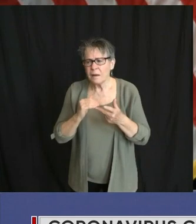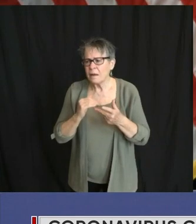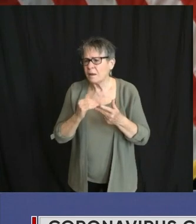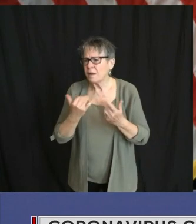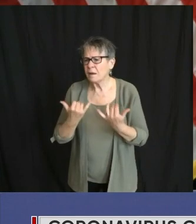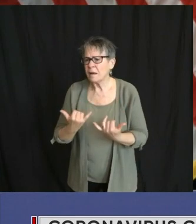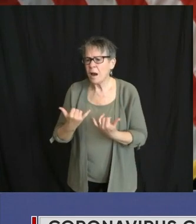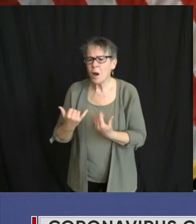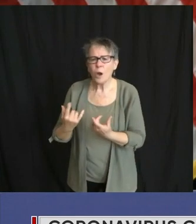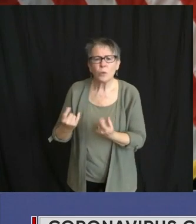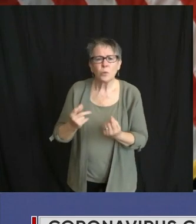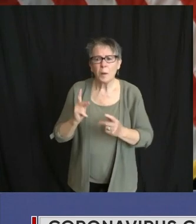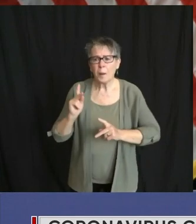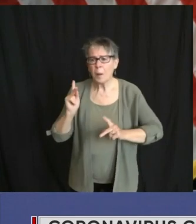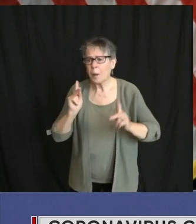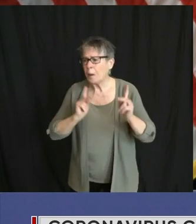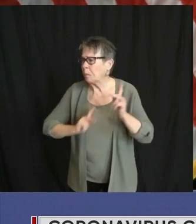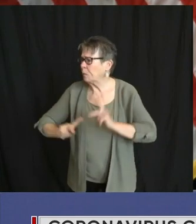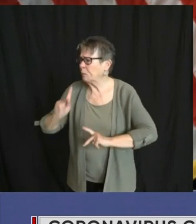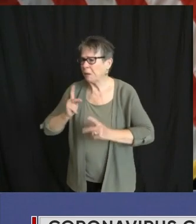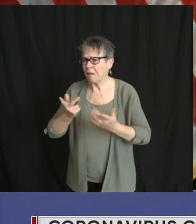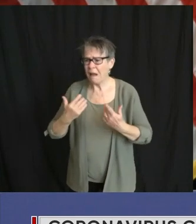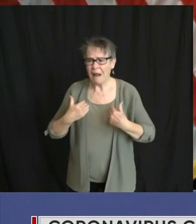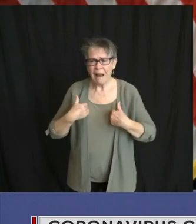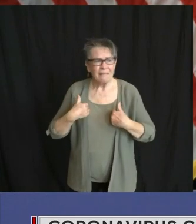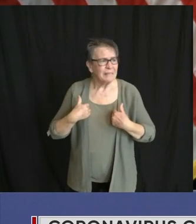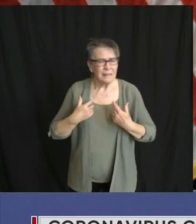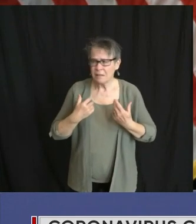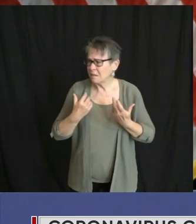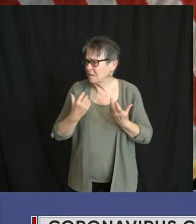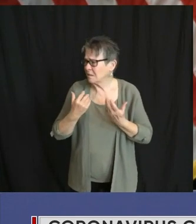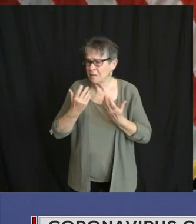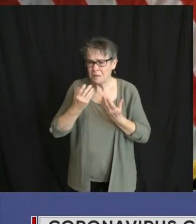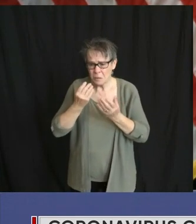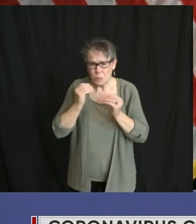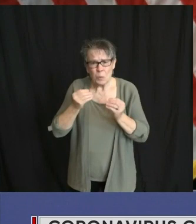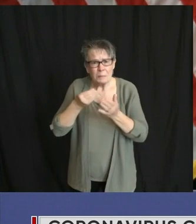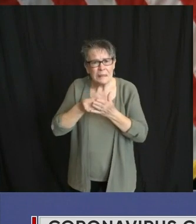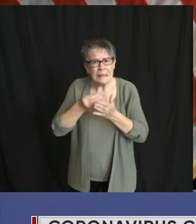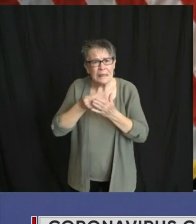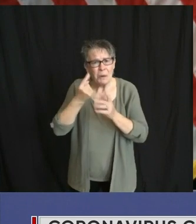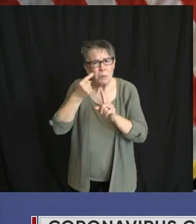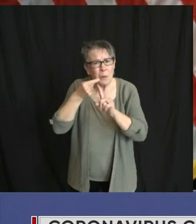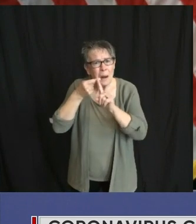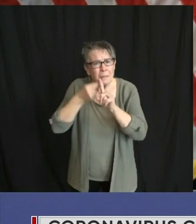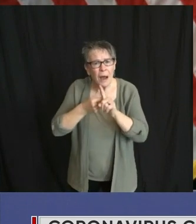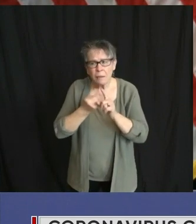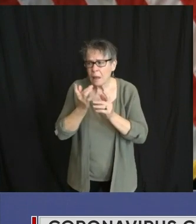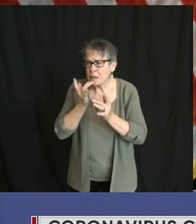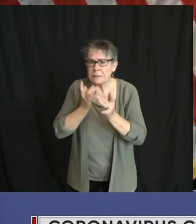TO INCREASE THE OUTPUT BUT ARE THERE ADDITIONAL EFFORTS BEING MADE TO REDUCE THE BACKLOG ESPECIALLY CNSIDERING GOING MONTH WITHOUT ANY INCOME IS A